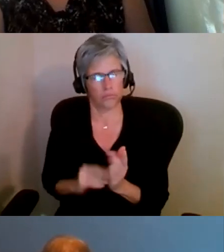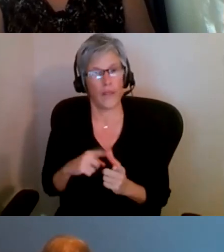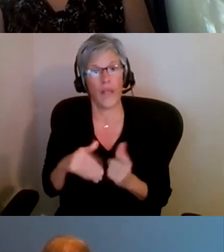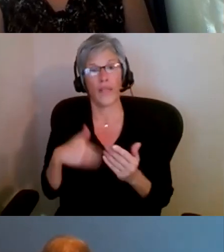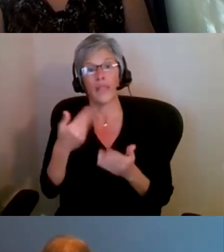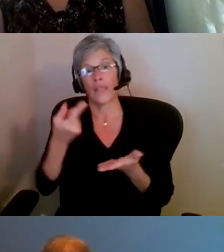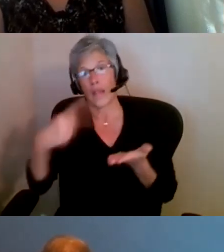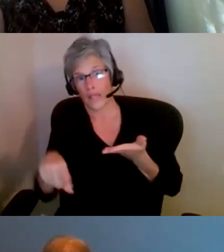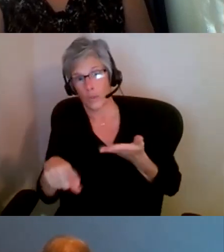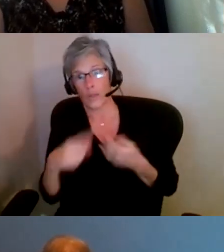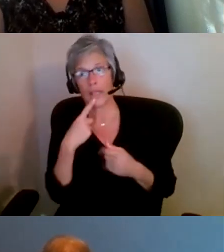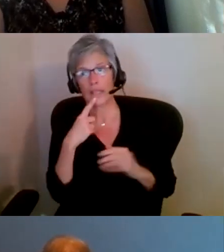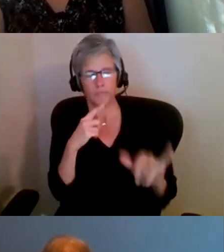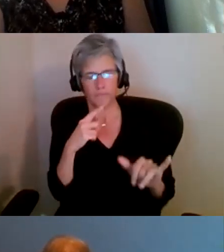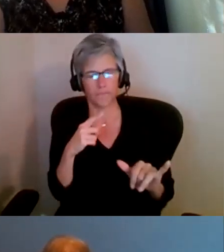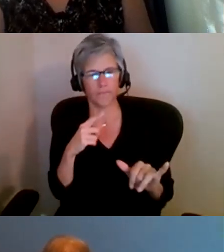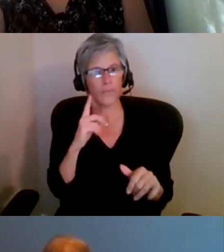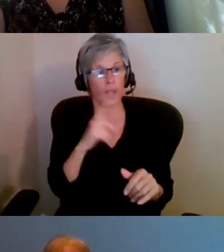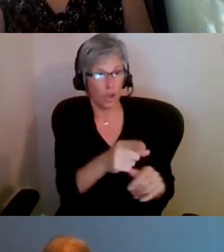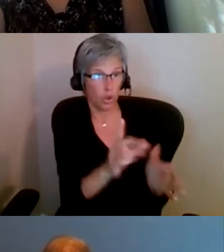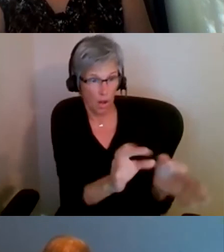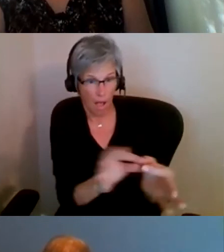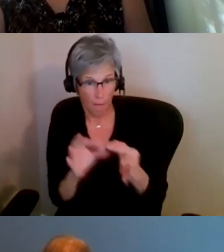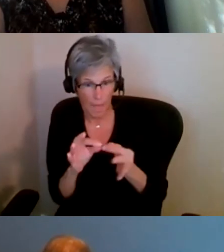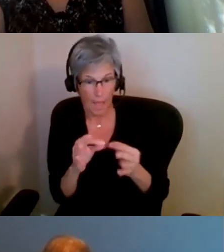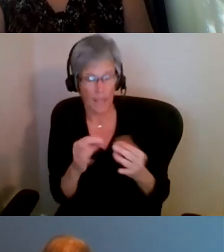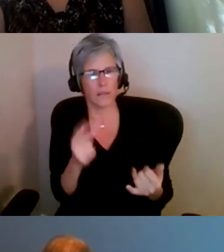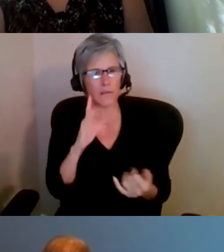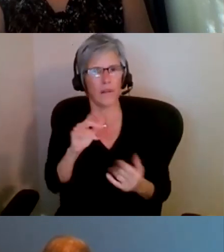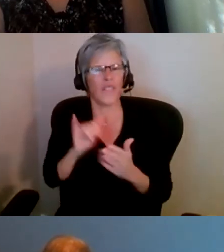ways I'm modifying the course based on what you've said and then two weeks later we checked in on it